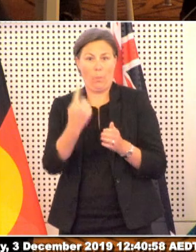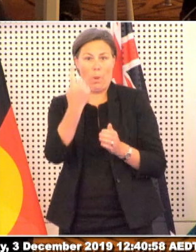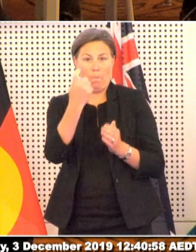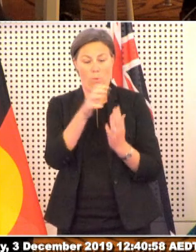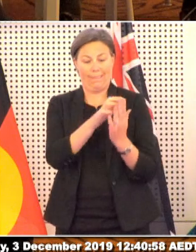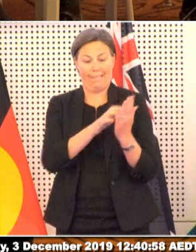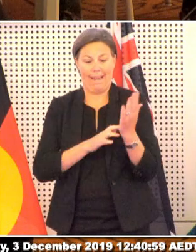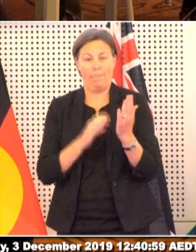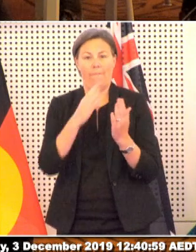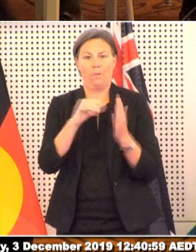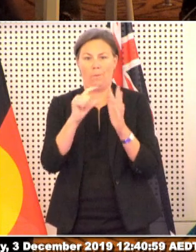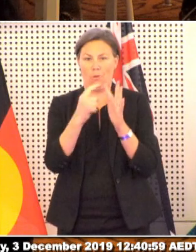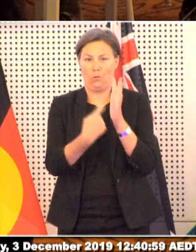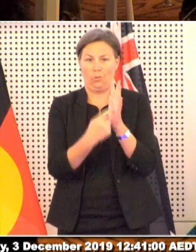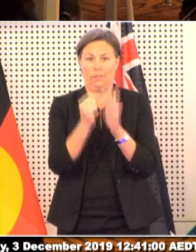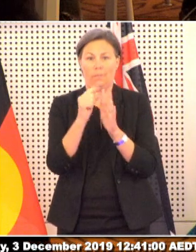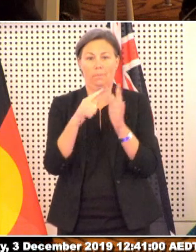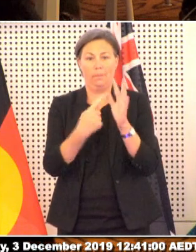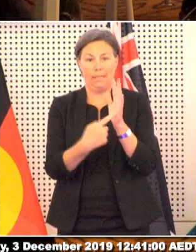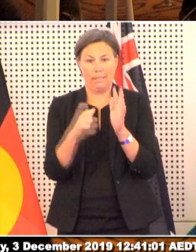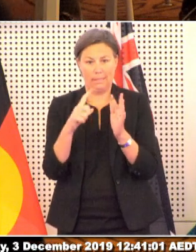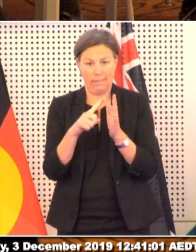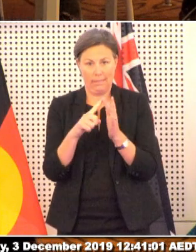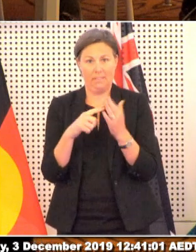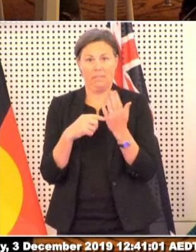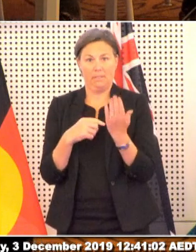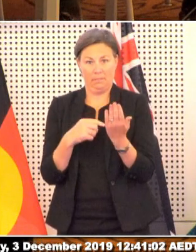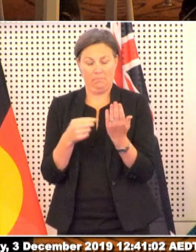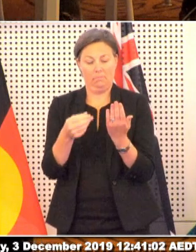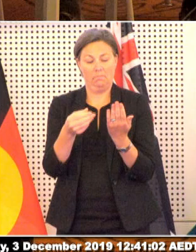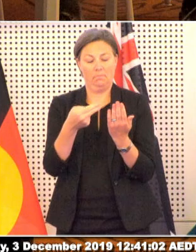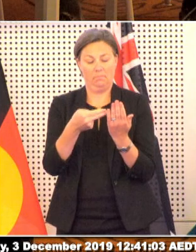additional report and that was a statement made on 22 December.